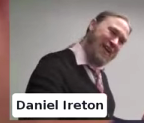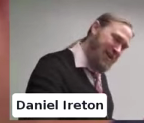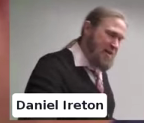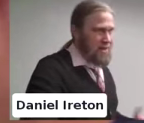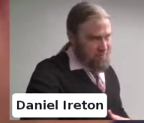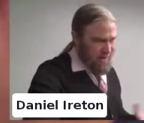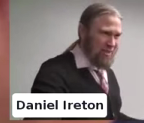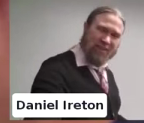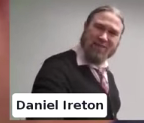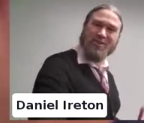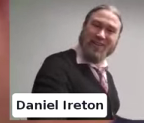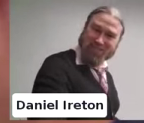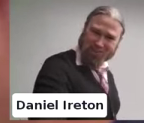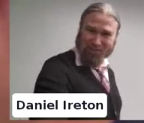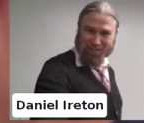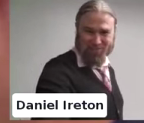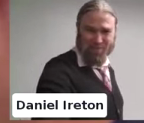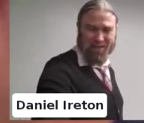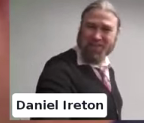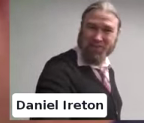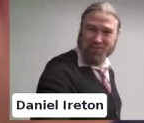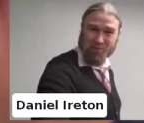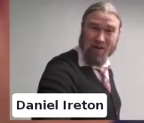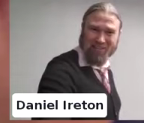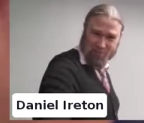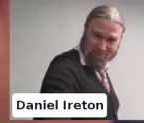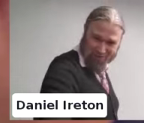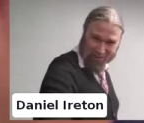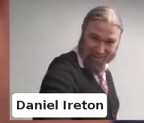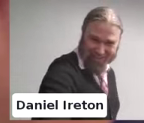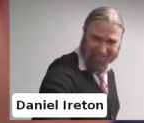A big hit with a lot of groups.